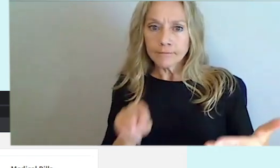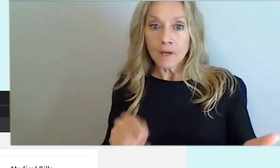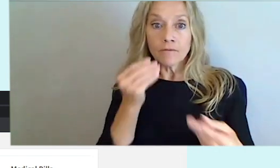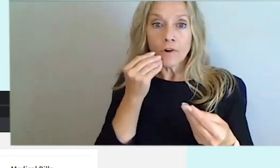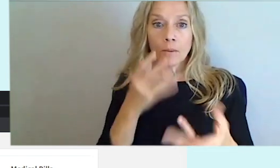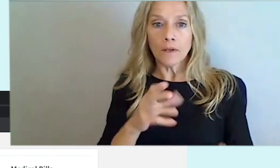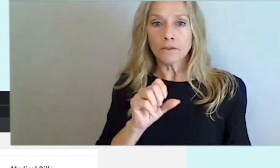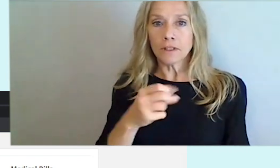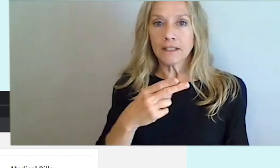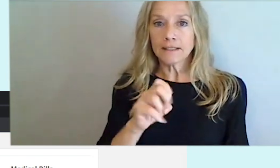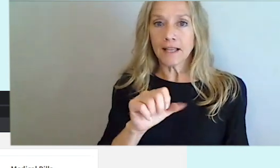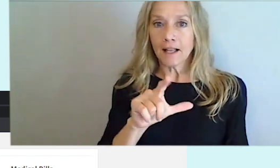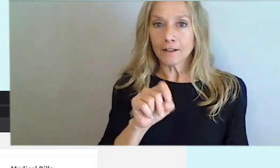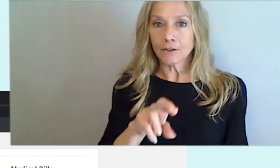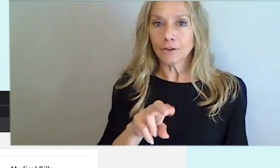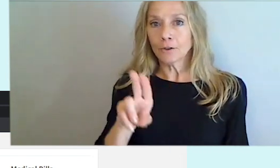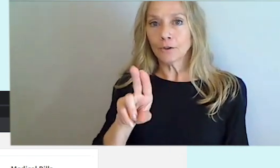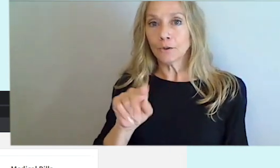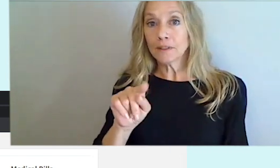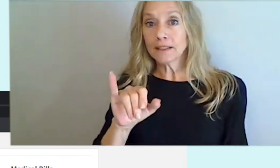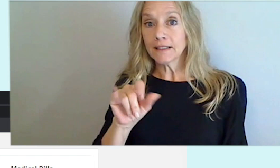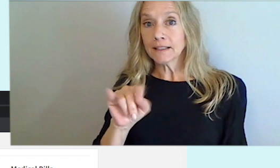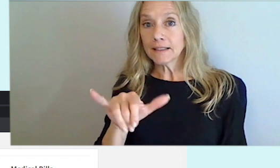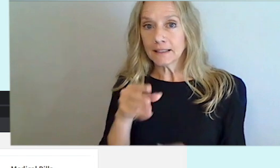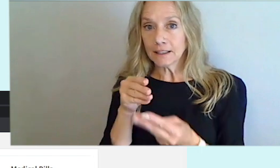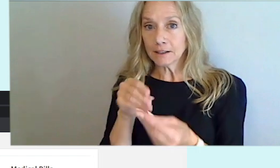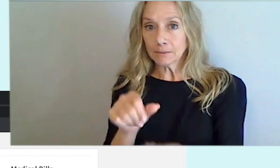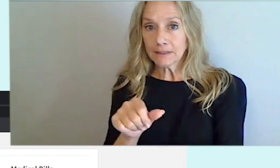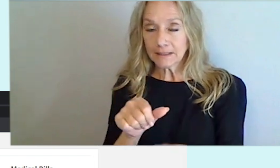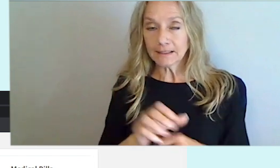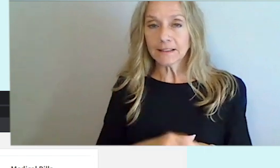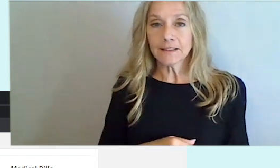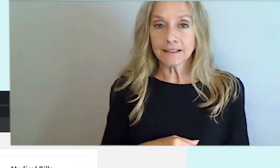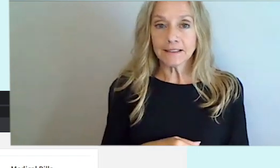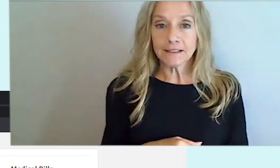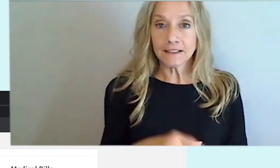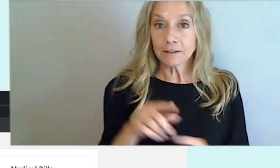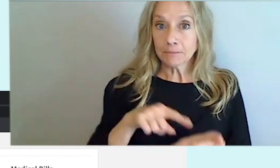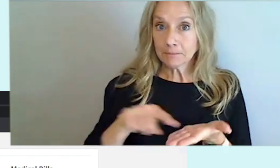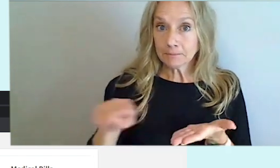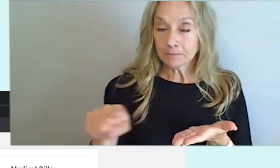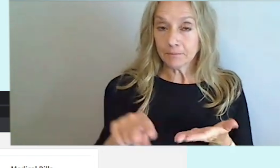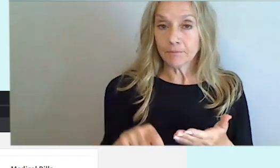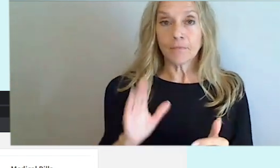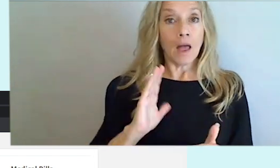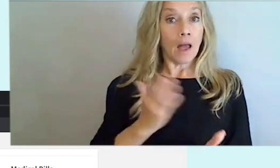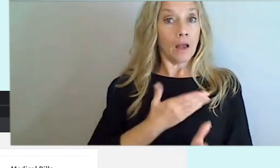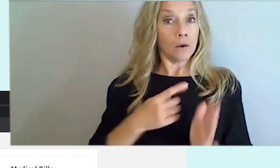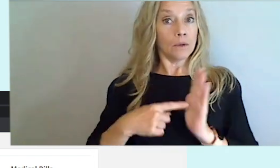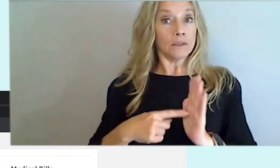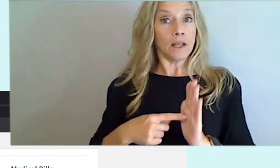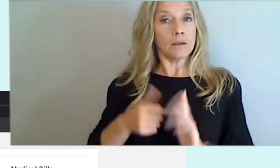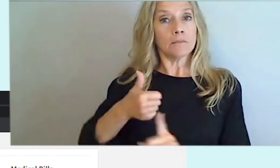utility expense section. For this example, Ethan needs to update the amount of expense.